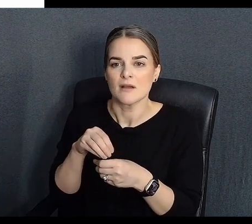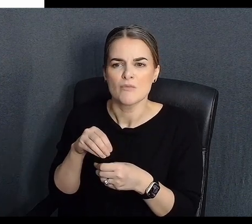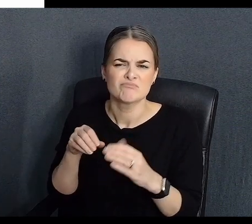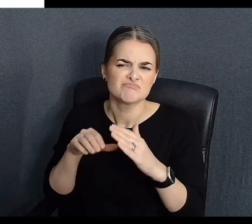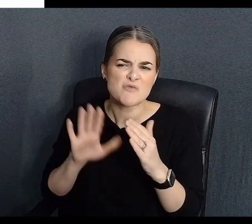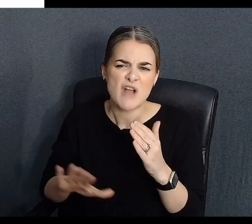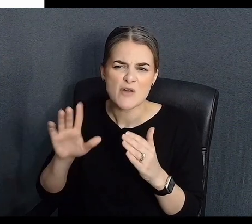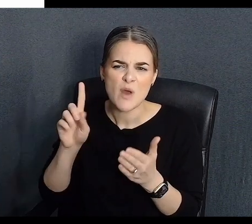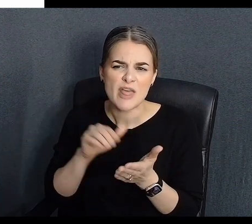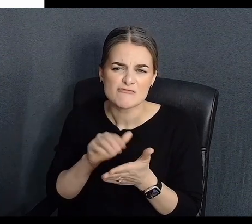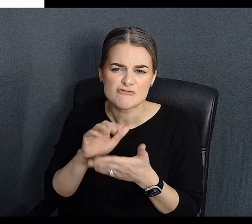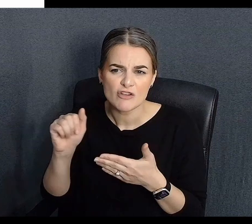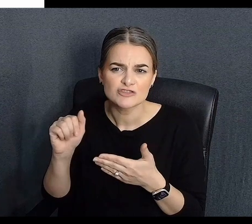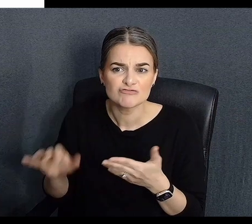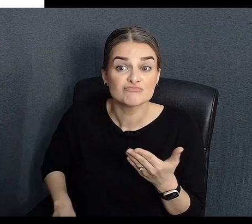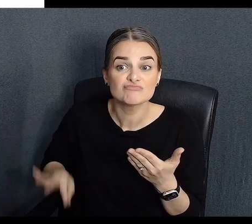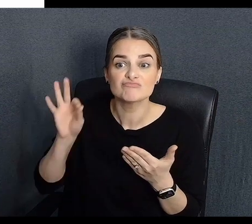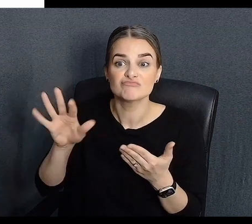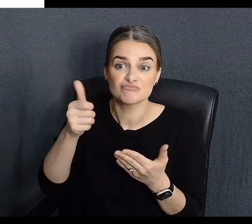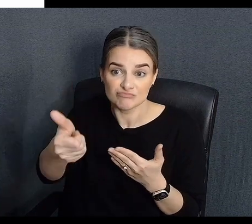When we're looking at our dedicated devices,